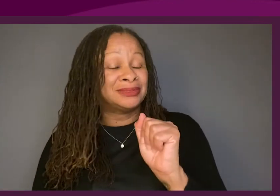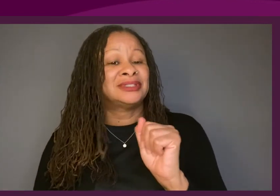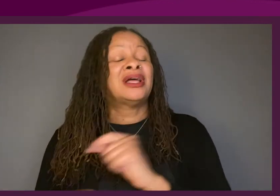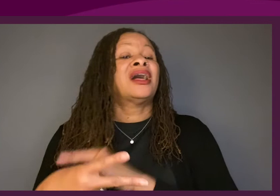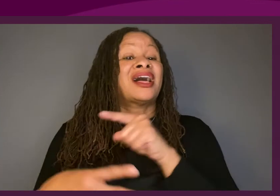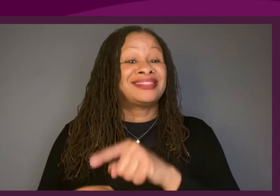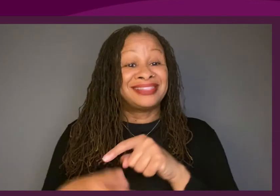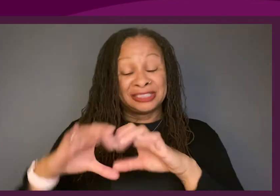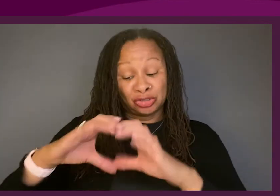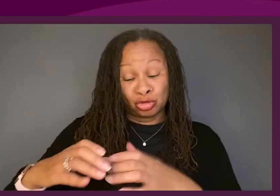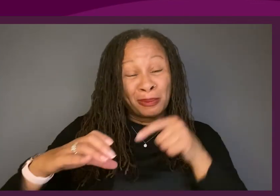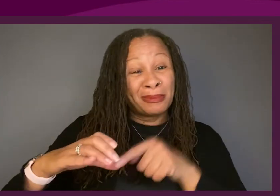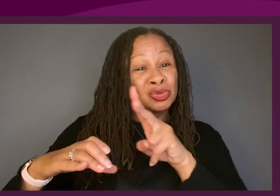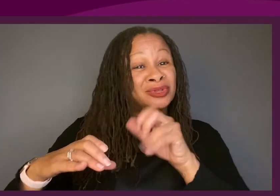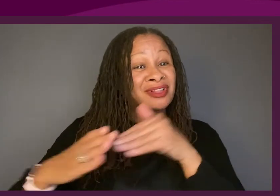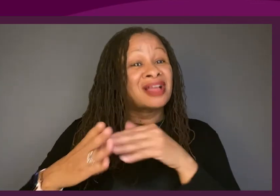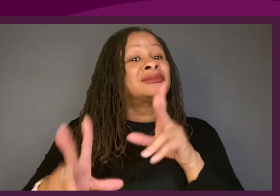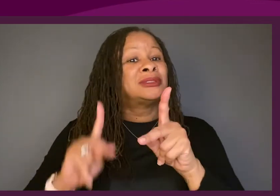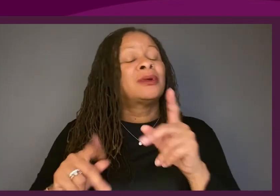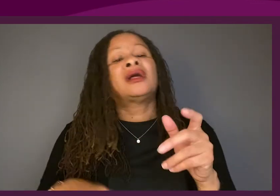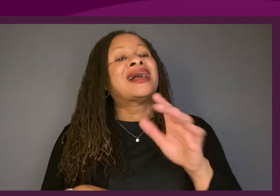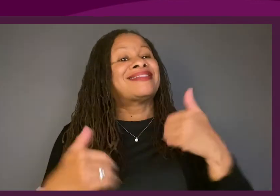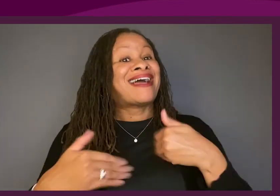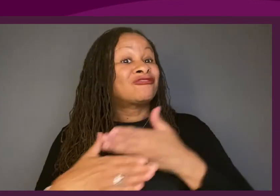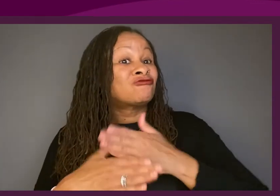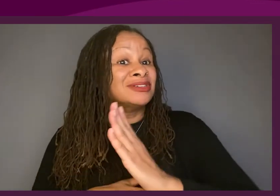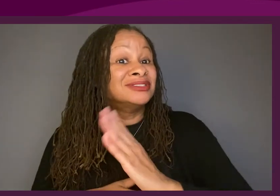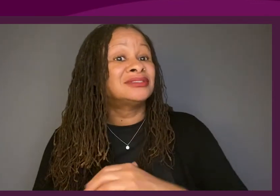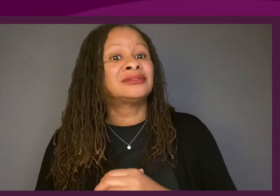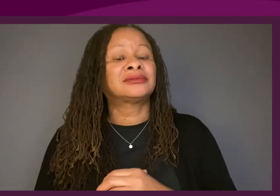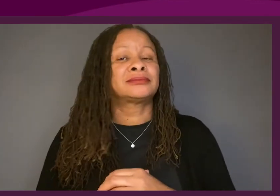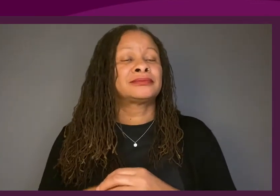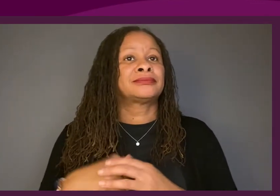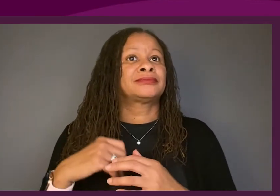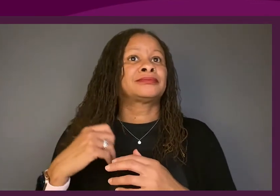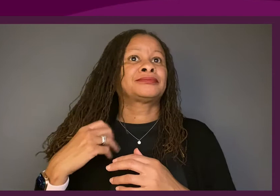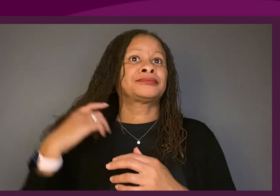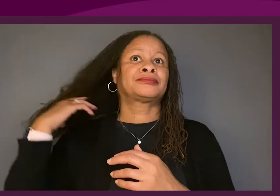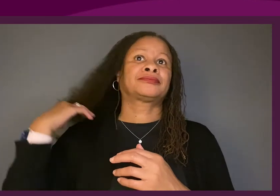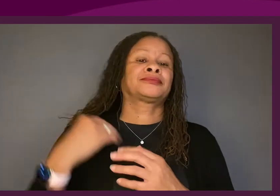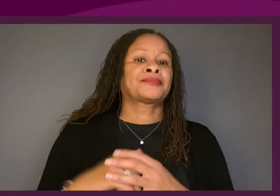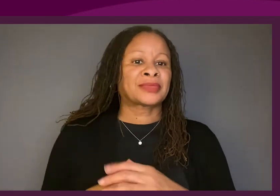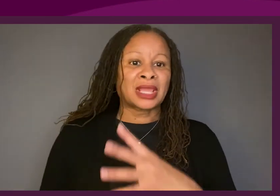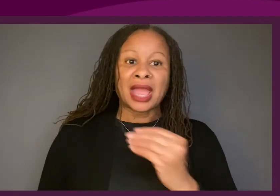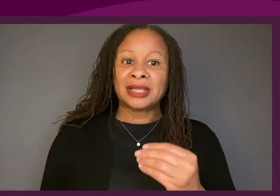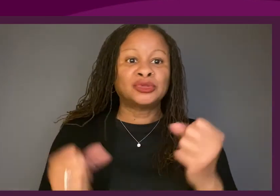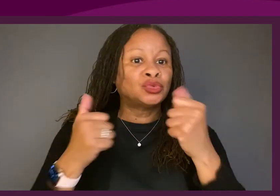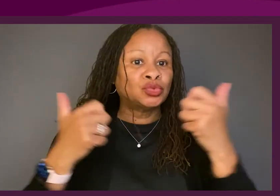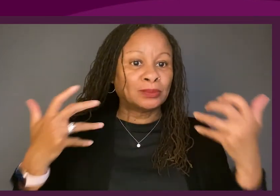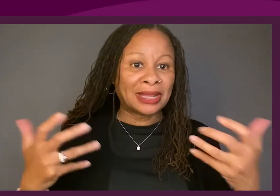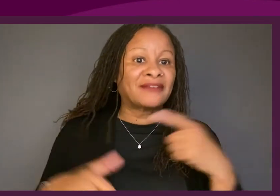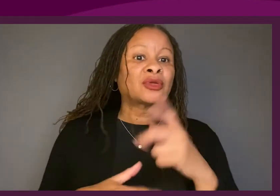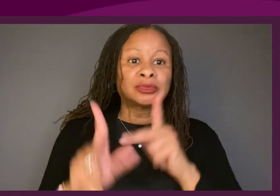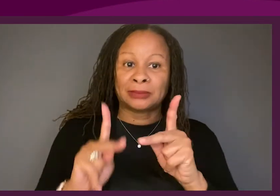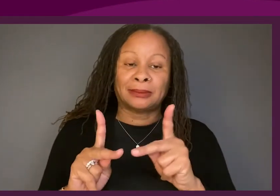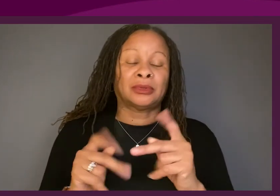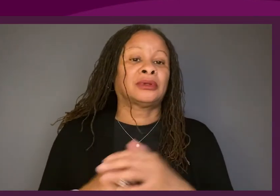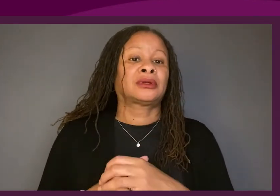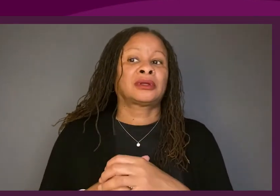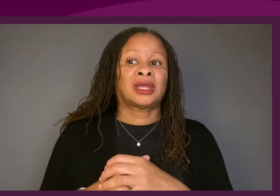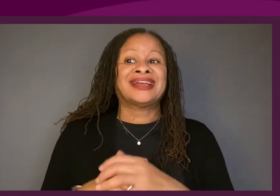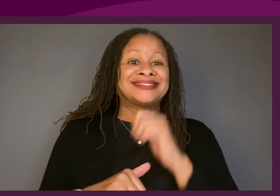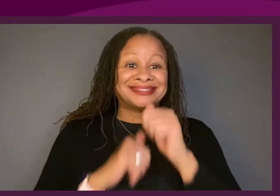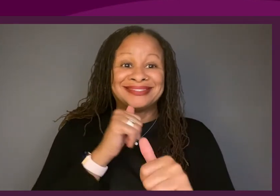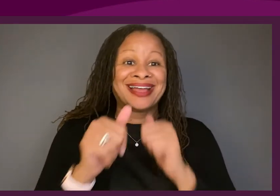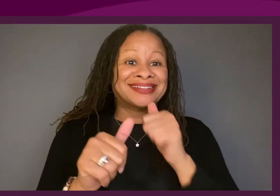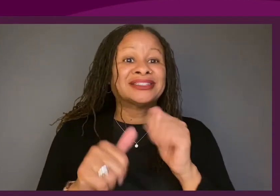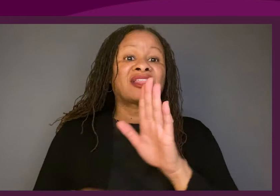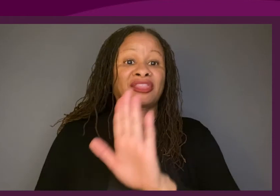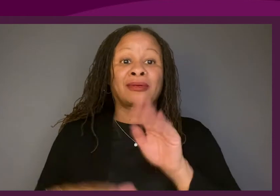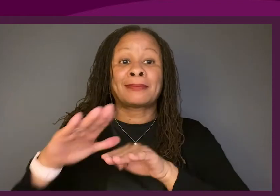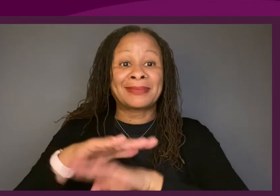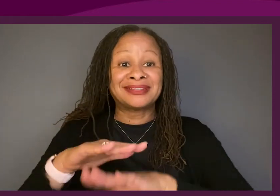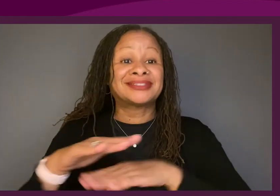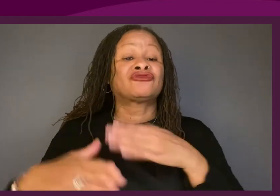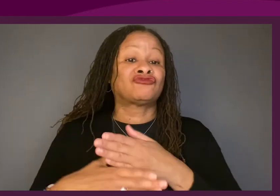least far too many cases were denied their basic human rights, civil rights, to receive